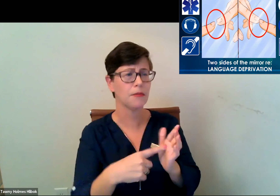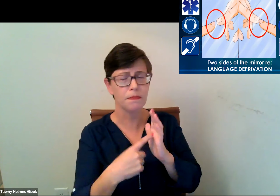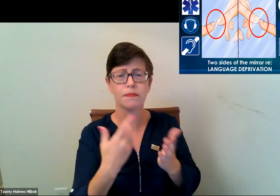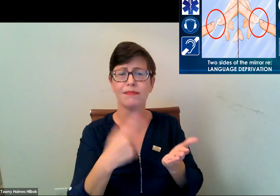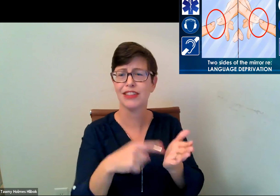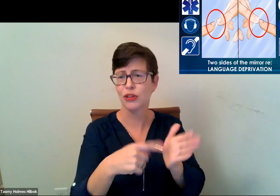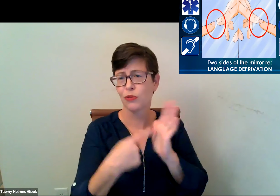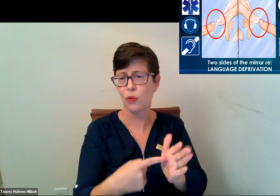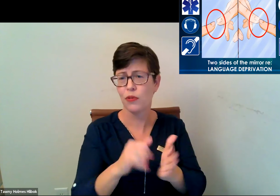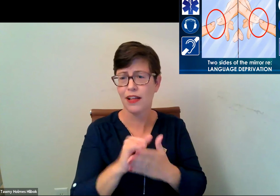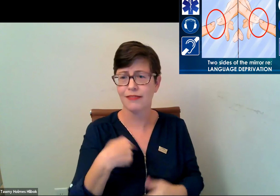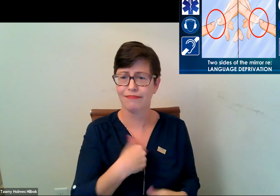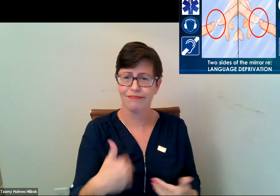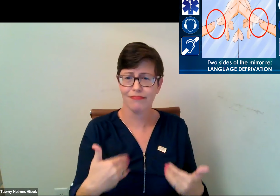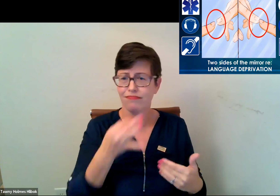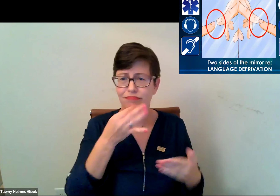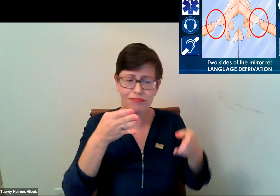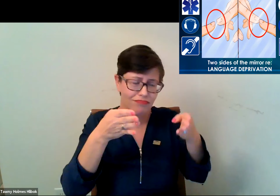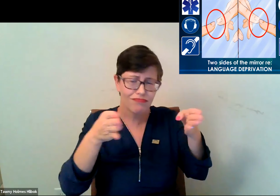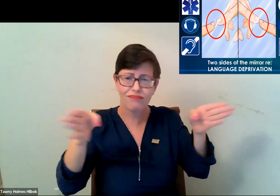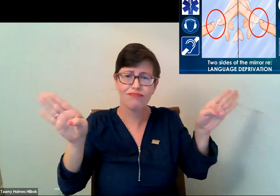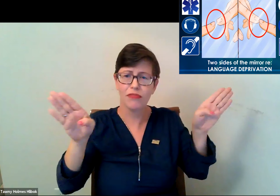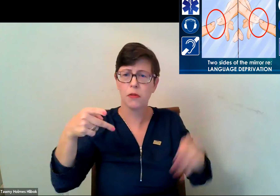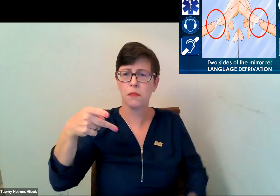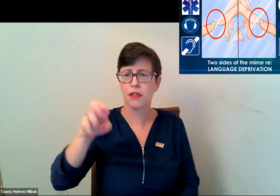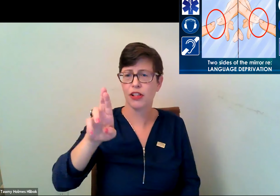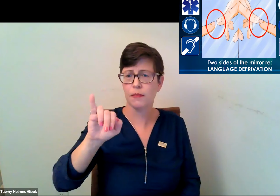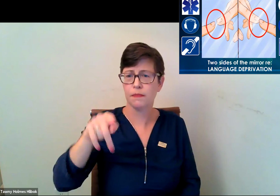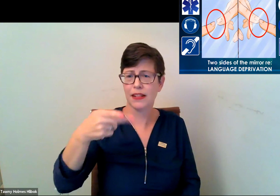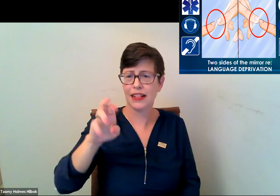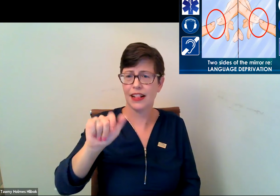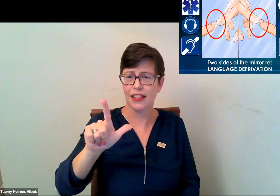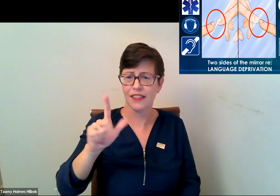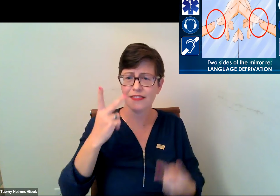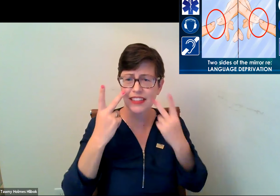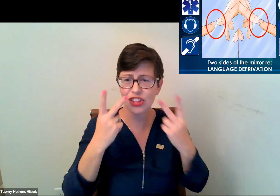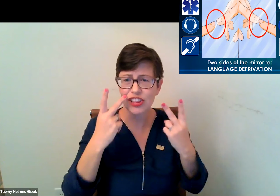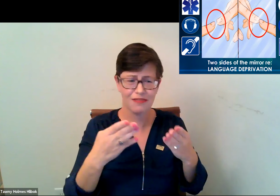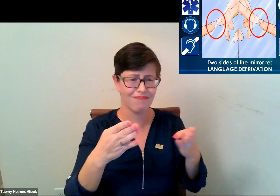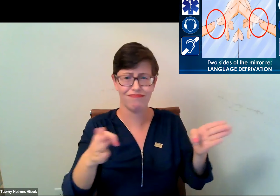being deaf brings all kinds of benefits to show us a broader view of the world, having.